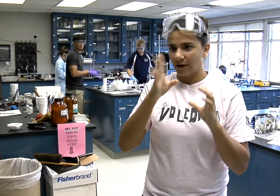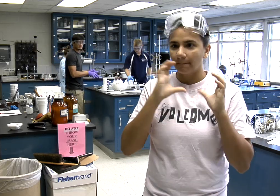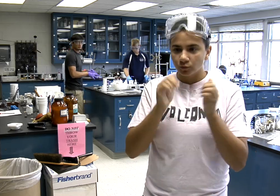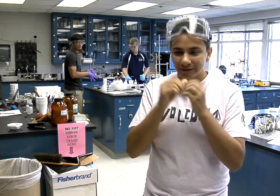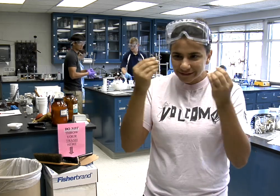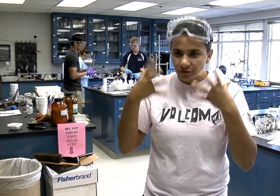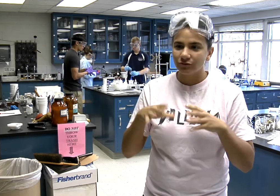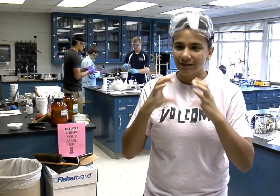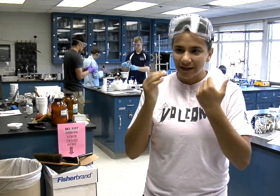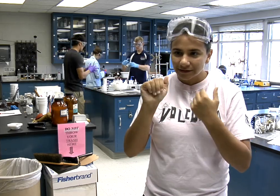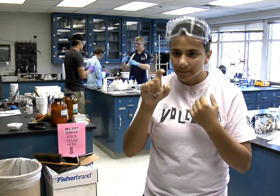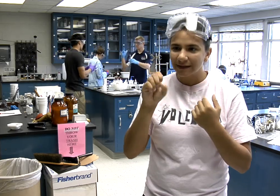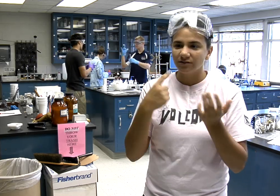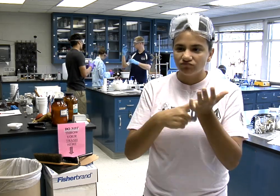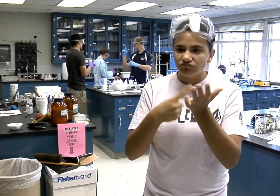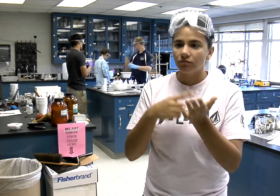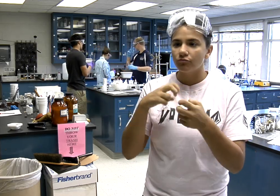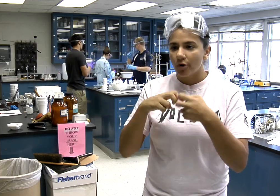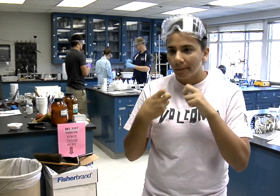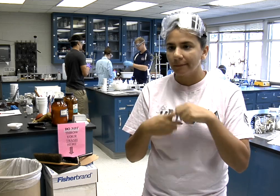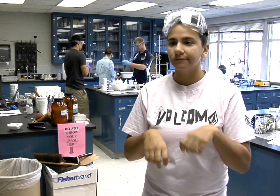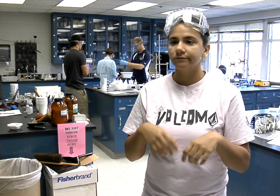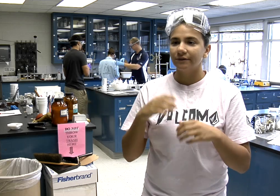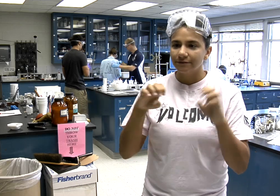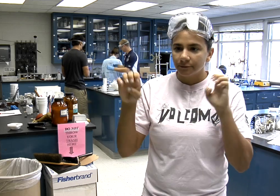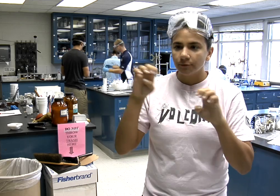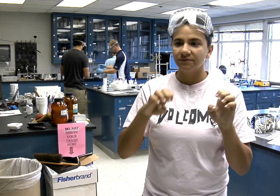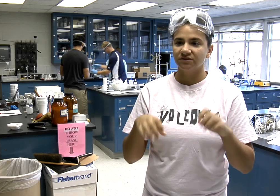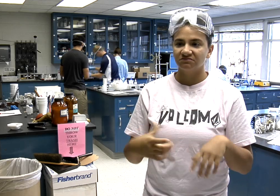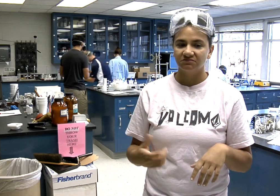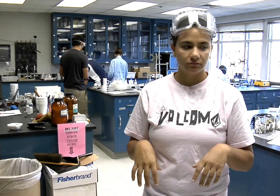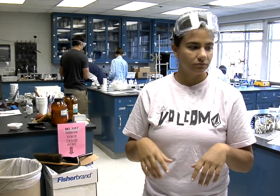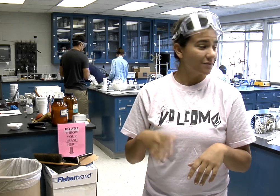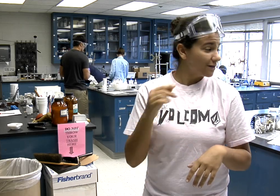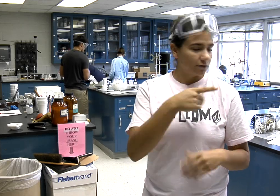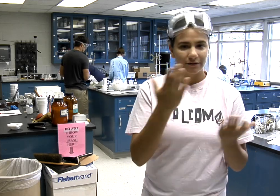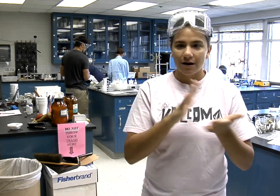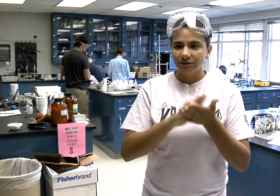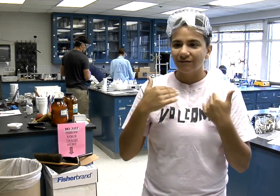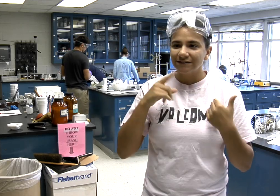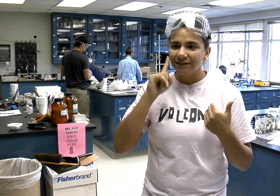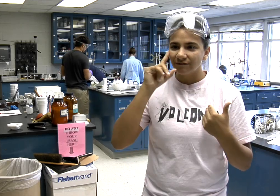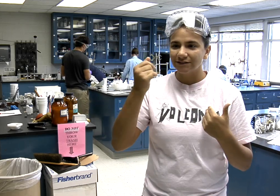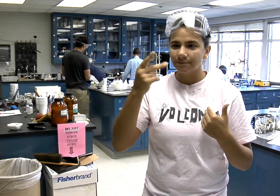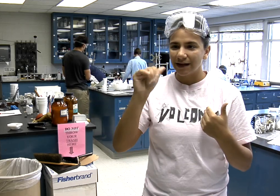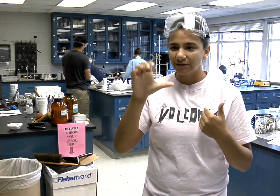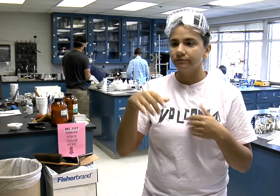that there is direct communication with the teachers and classmates to discuss problems and experiments. It's also nice to have deaf space